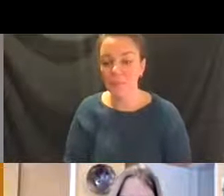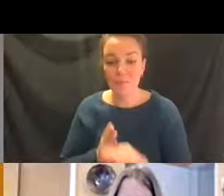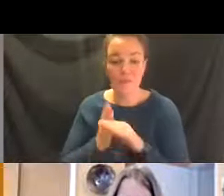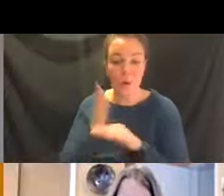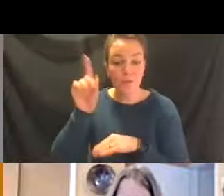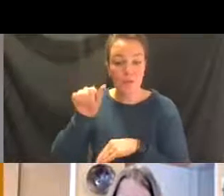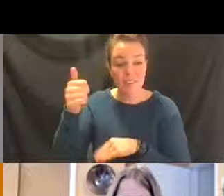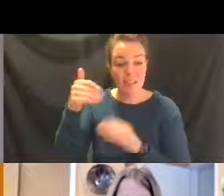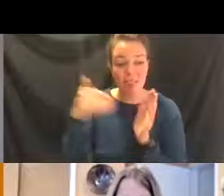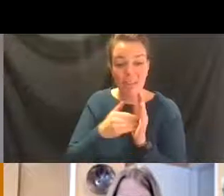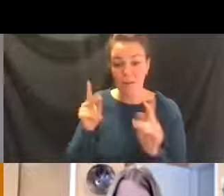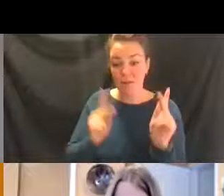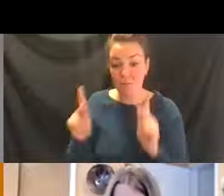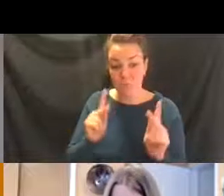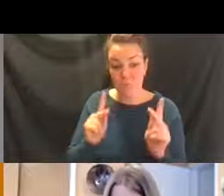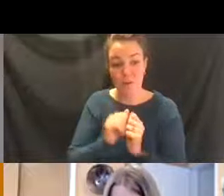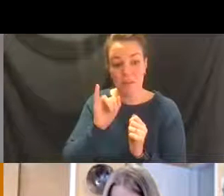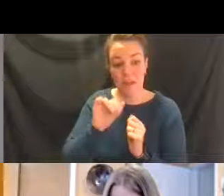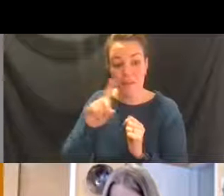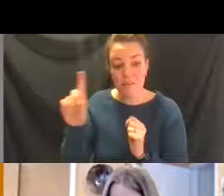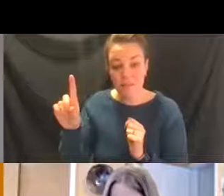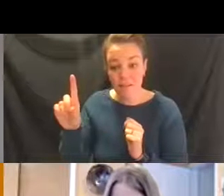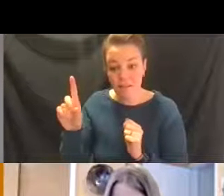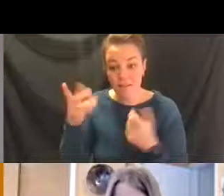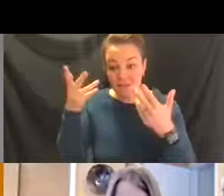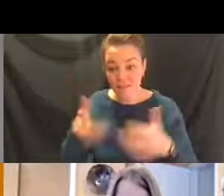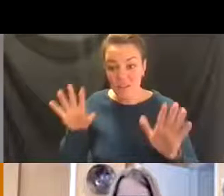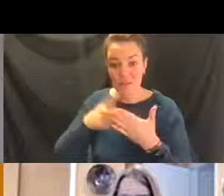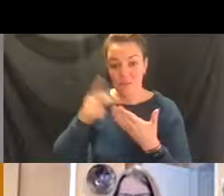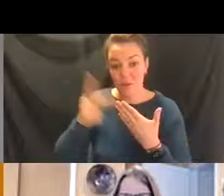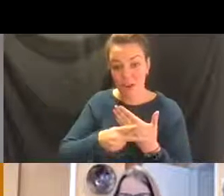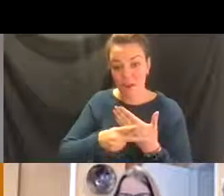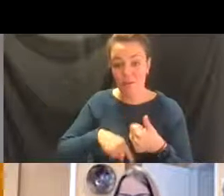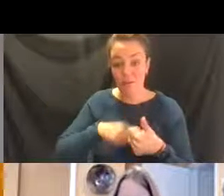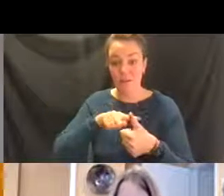with intellectual disabilities went through the program over 2,600 certified instructors